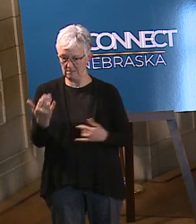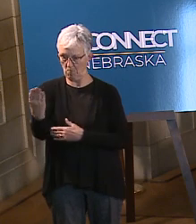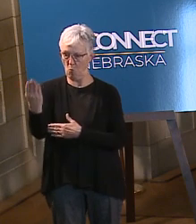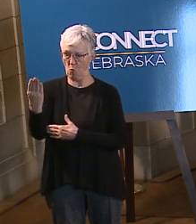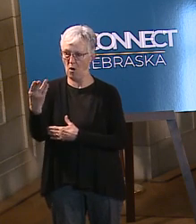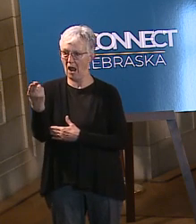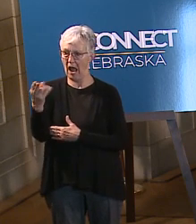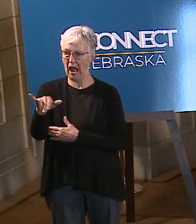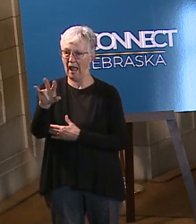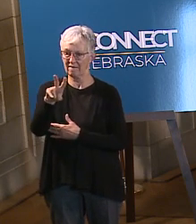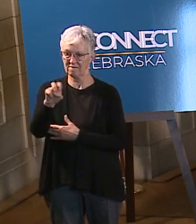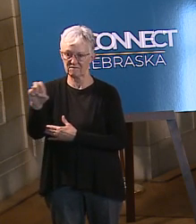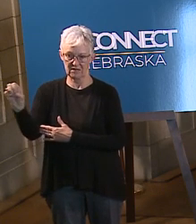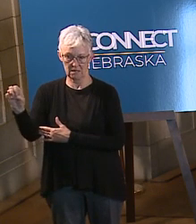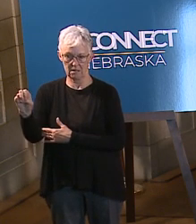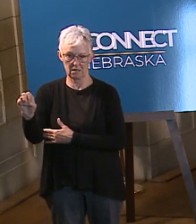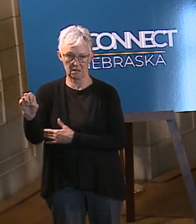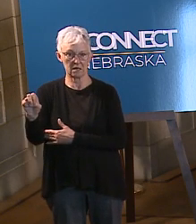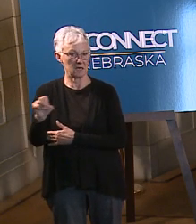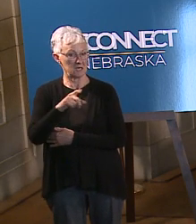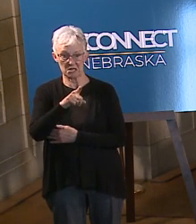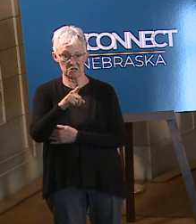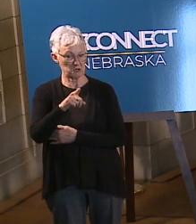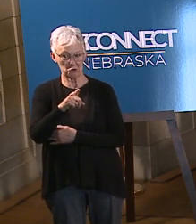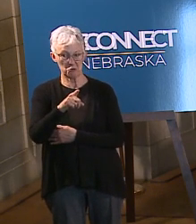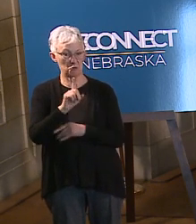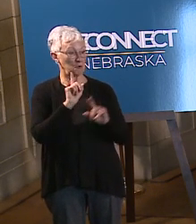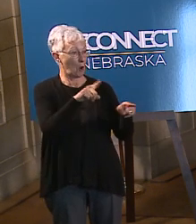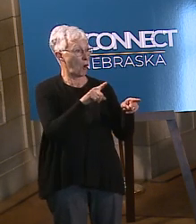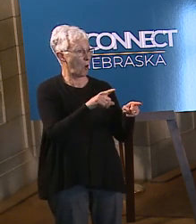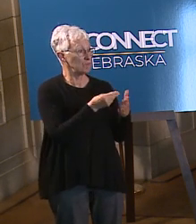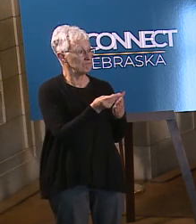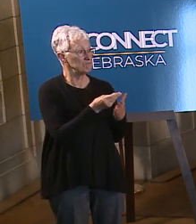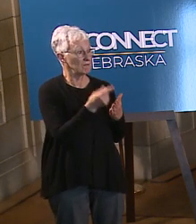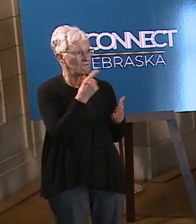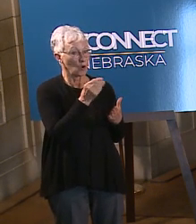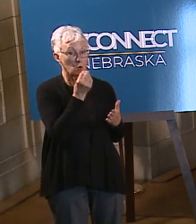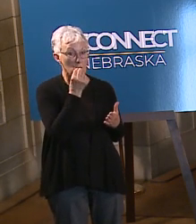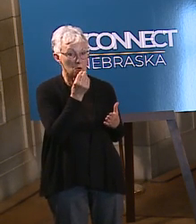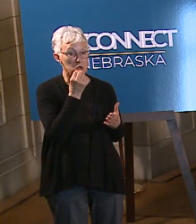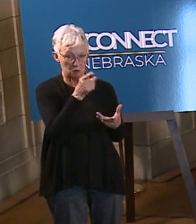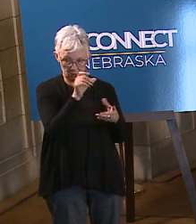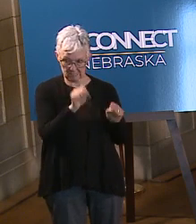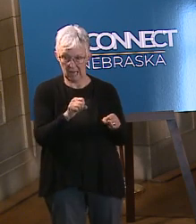I WAS JUST LISTENING TO THE